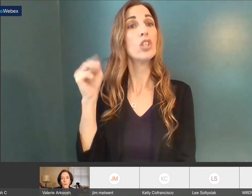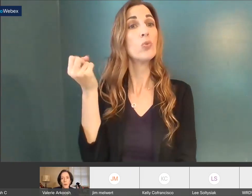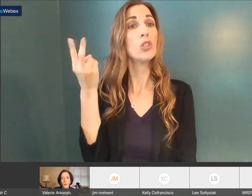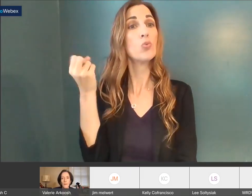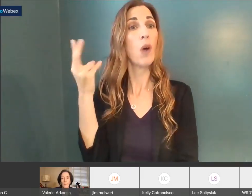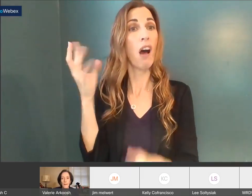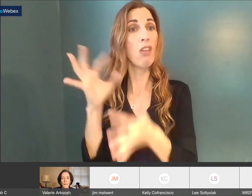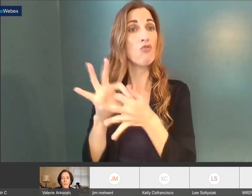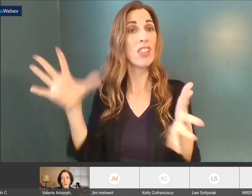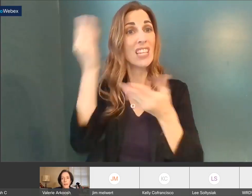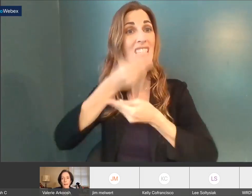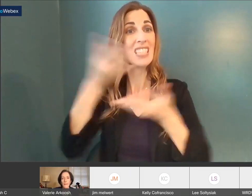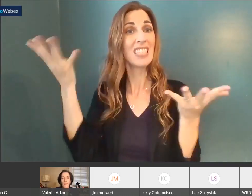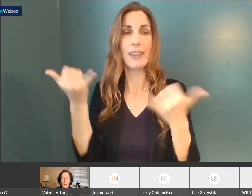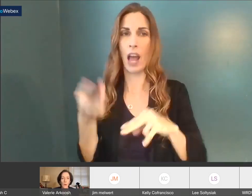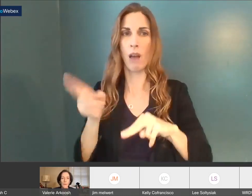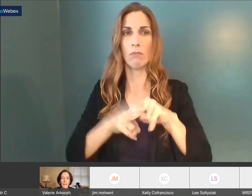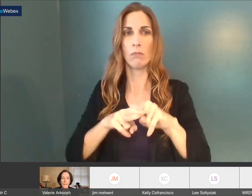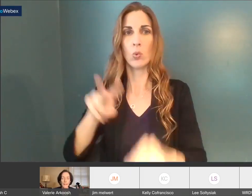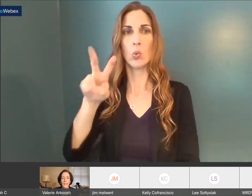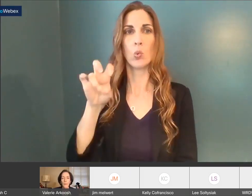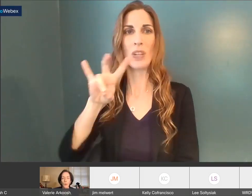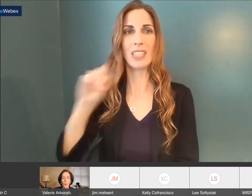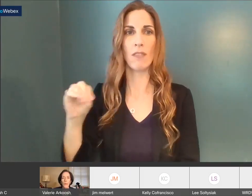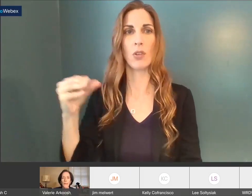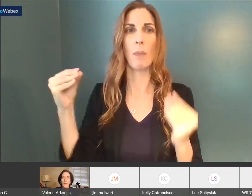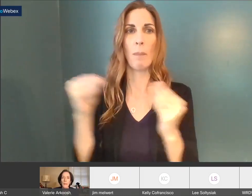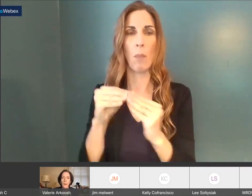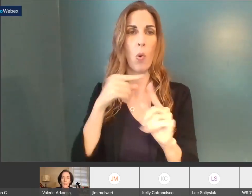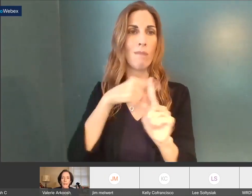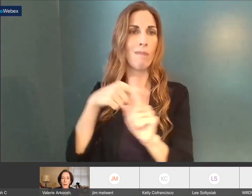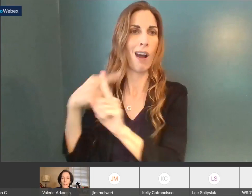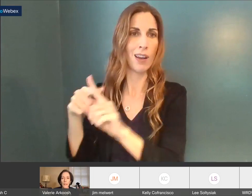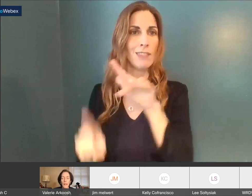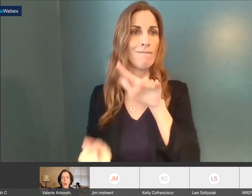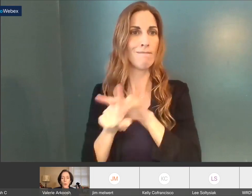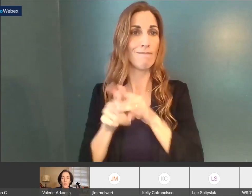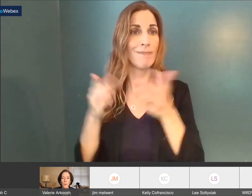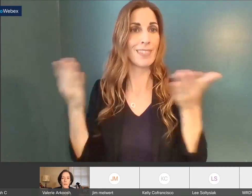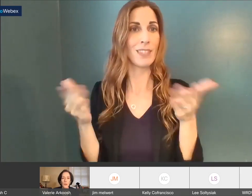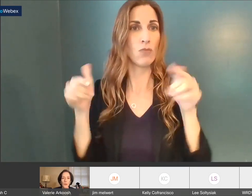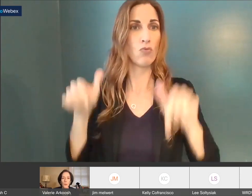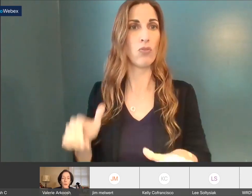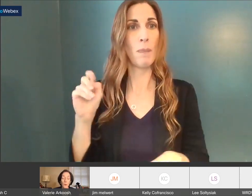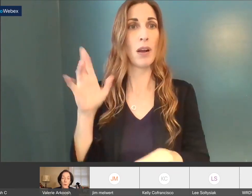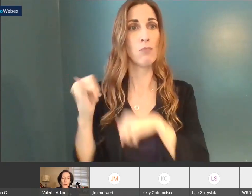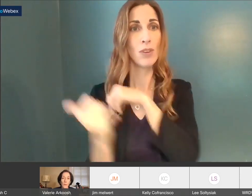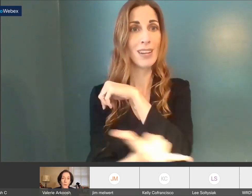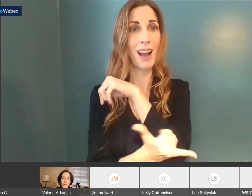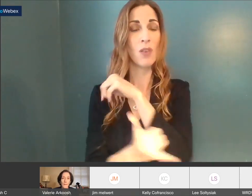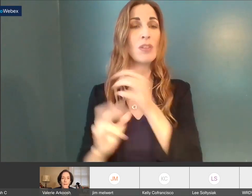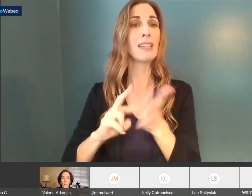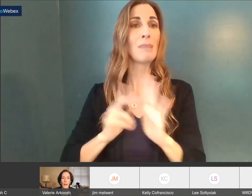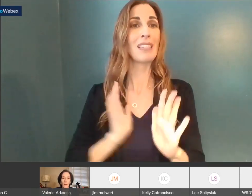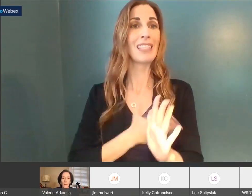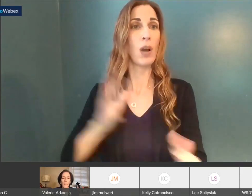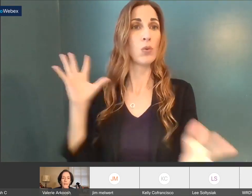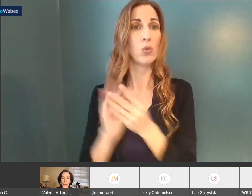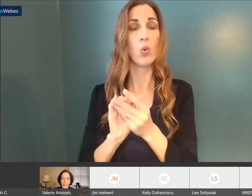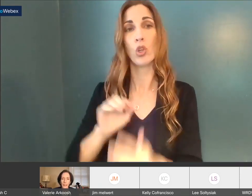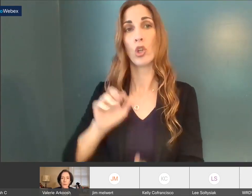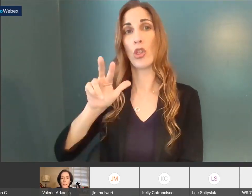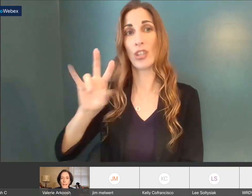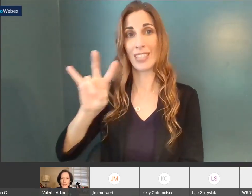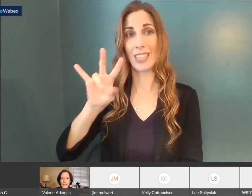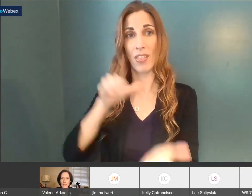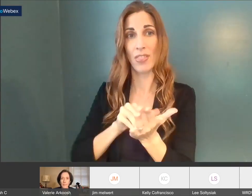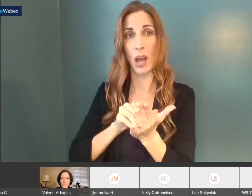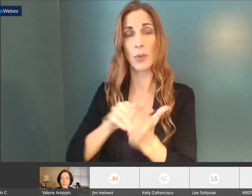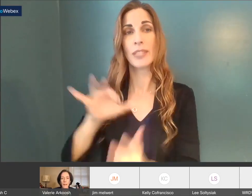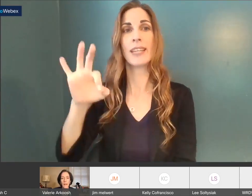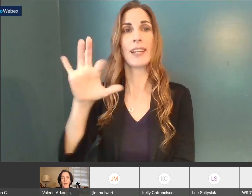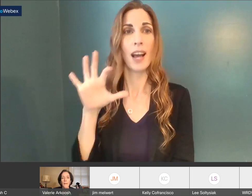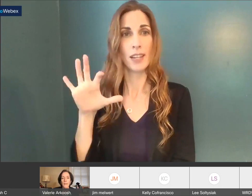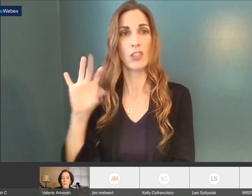270 new cases of COVID-19 reported in Montgomery County, which brings us to a total of 37,918. These